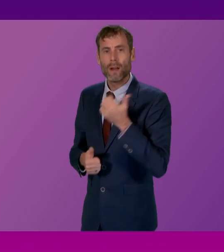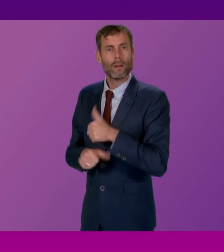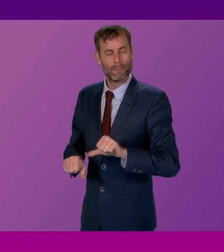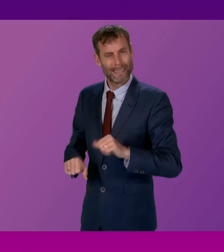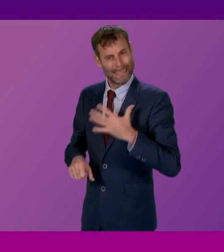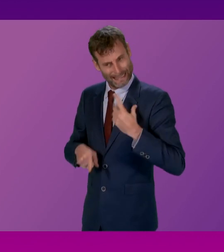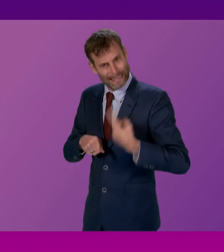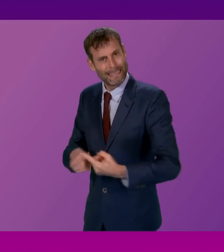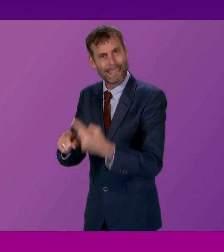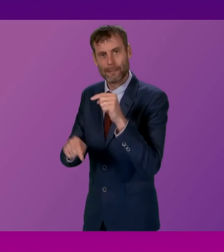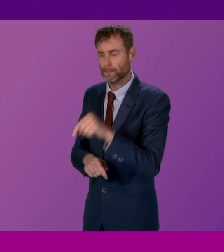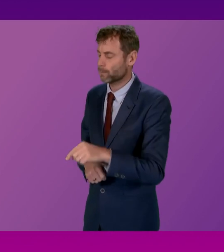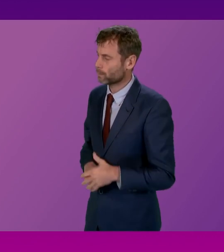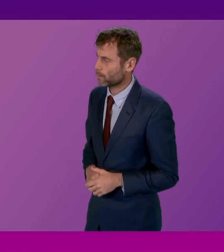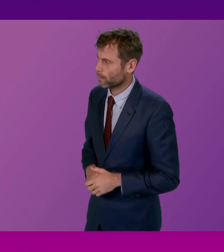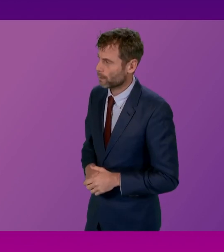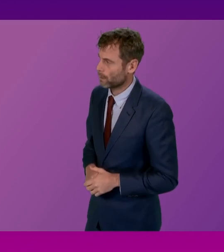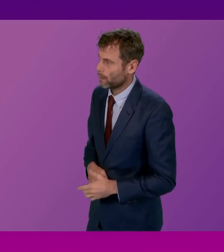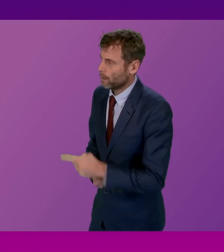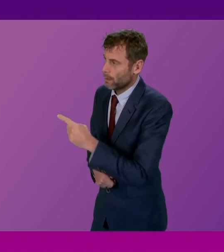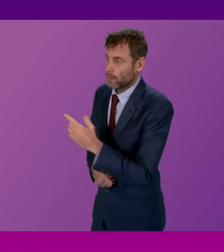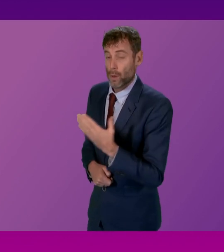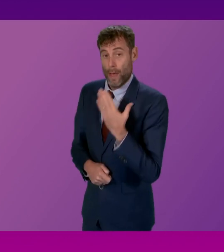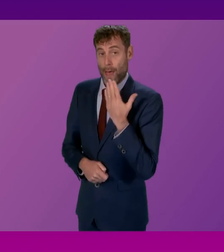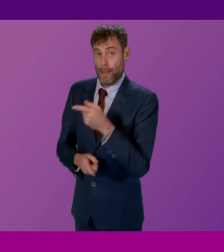I thank Pam Gosal for raising the case of her constituent.